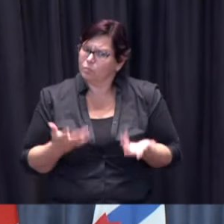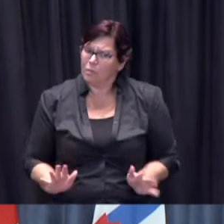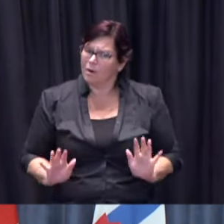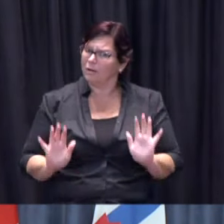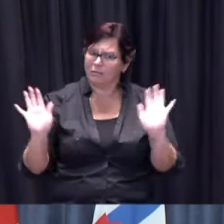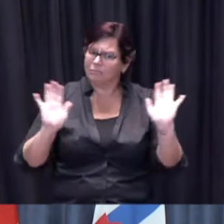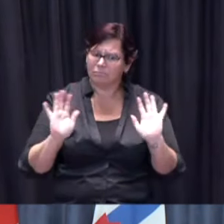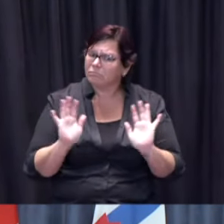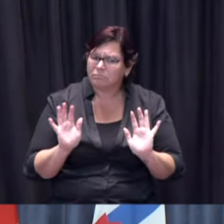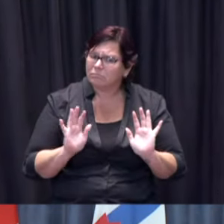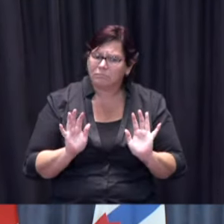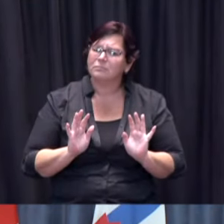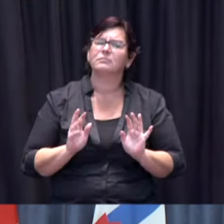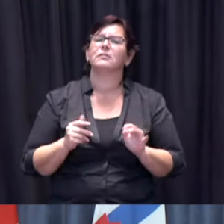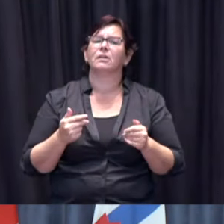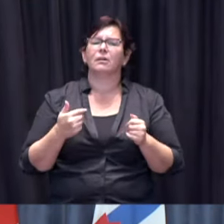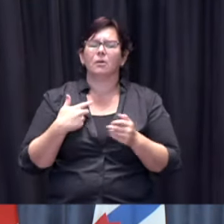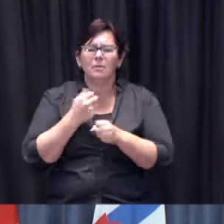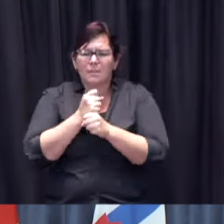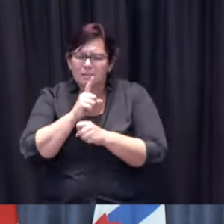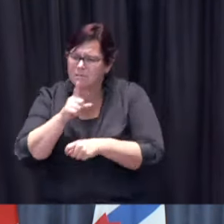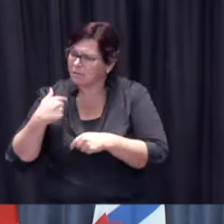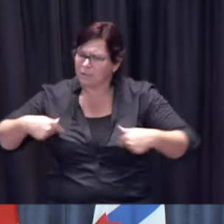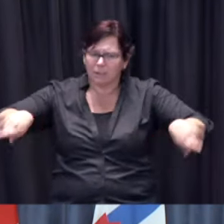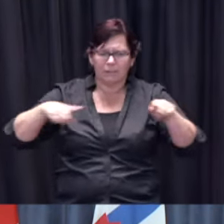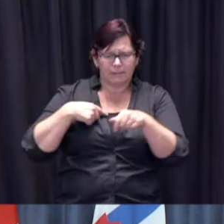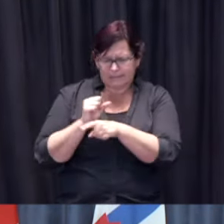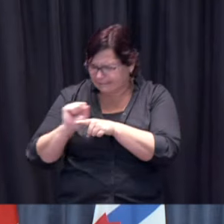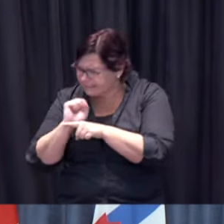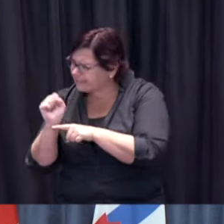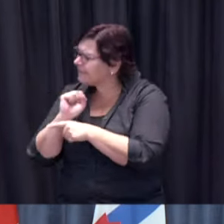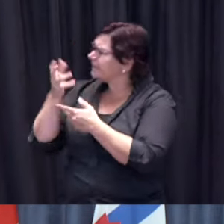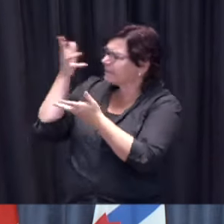We have been working collaboratively with the province to strike the right balance.